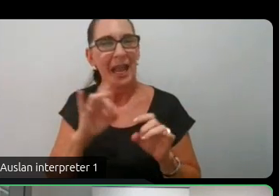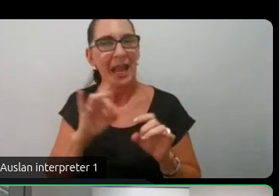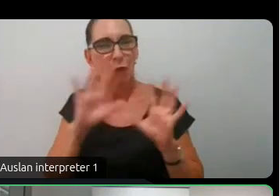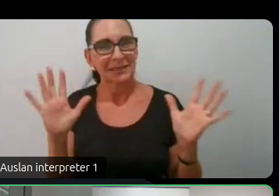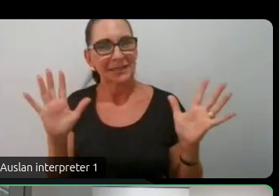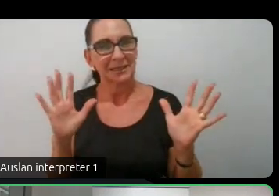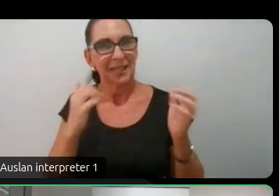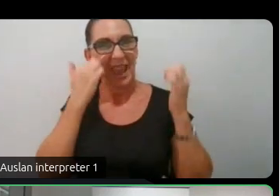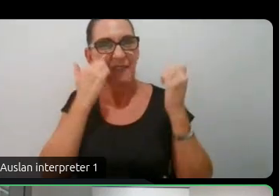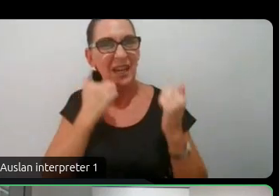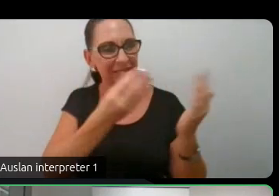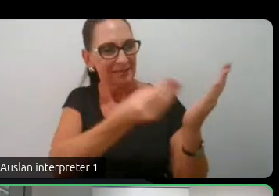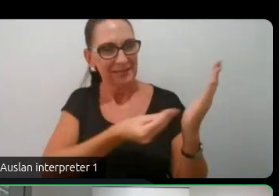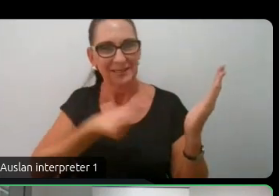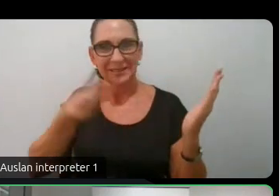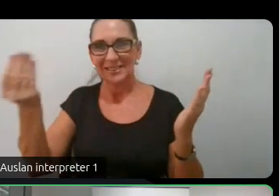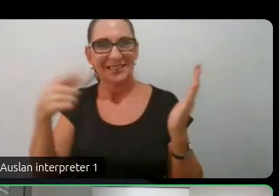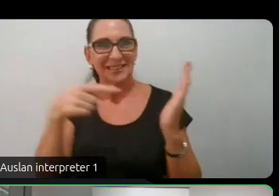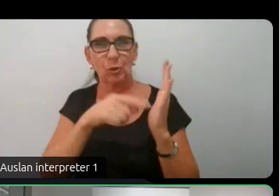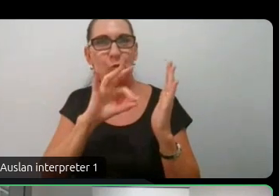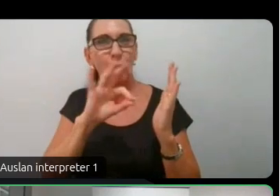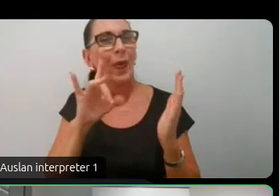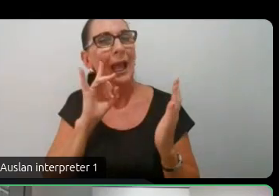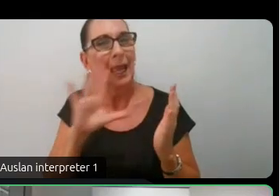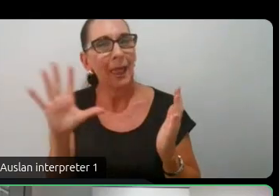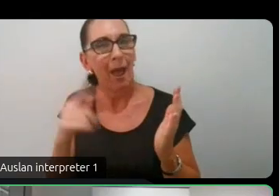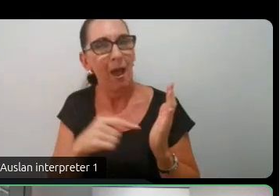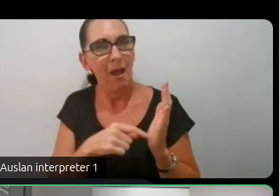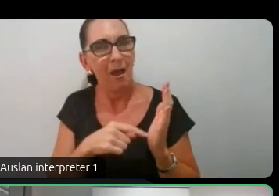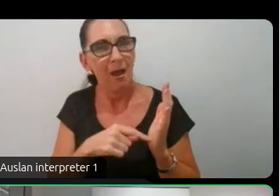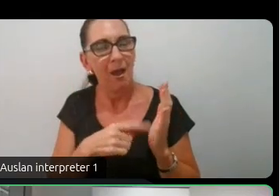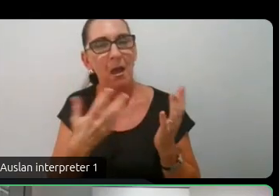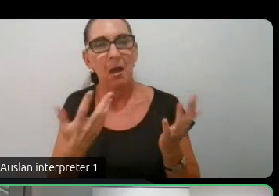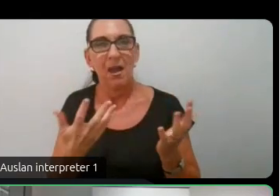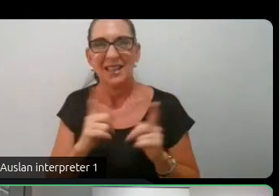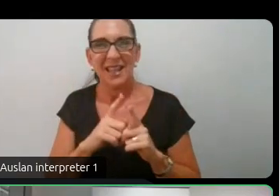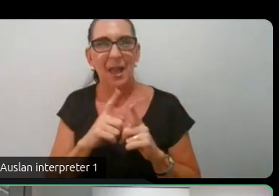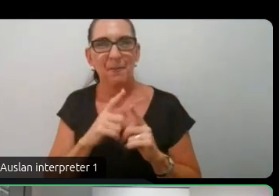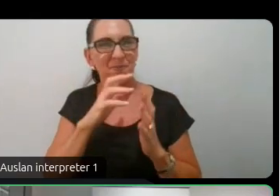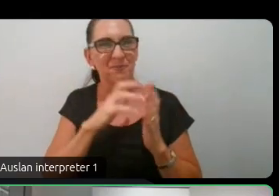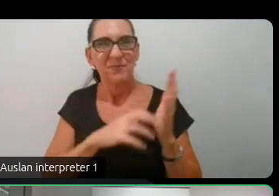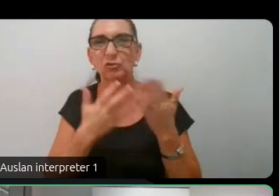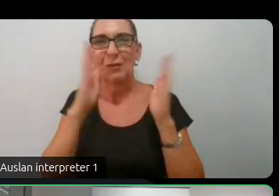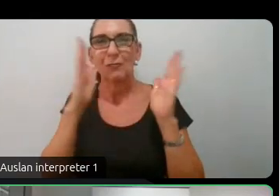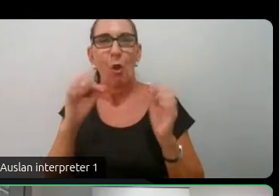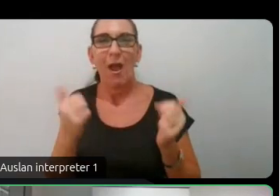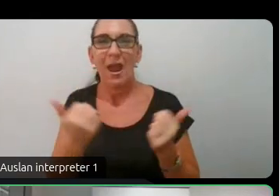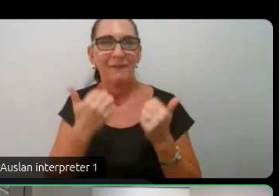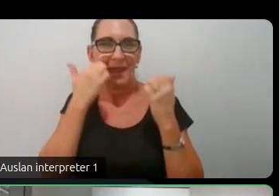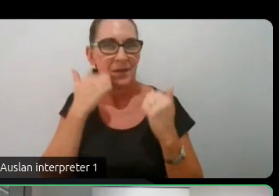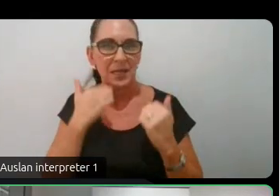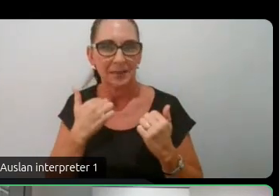providing. Um and also just a lack of evidence in general. going back to that reliance on a letter